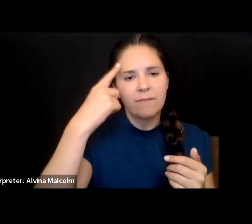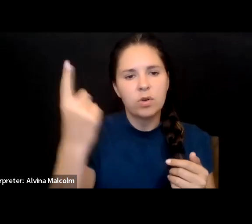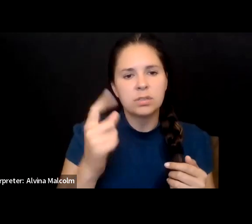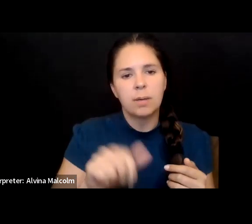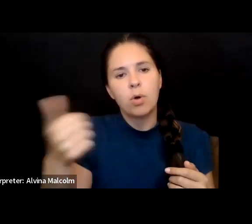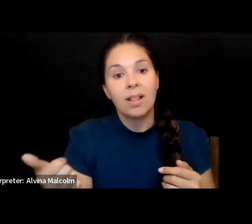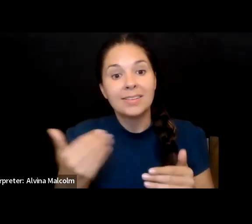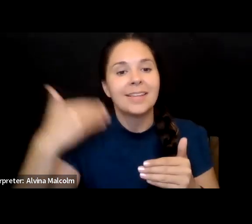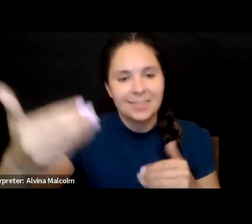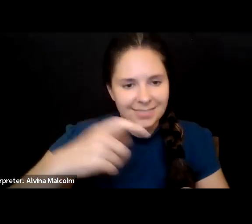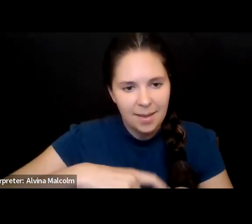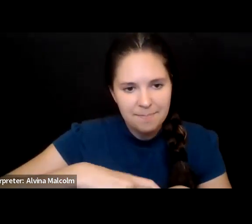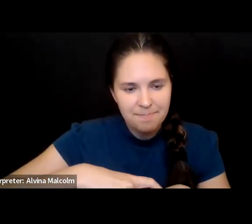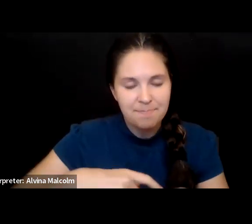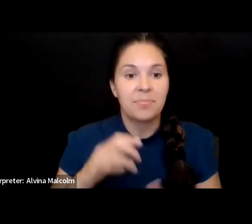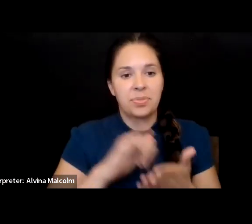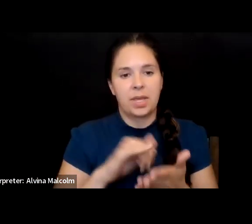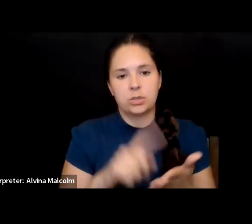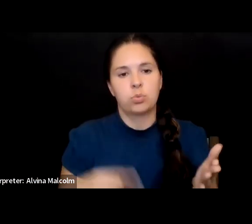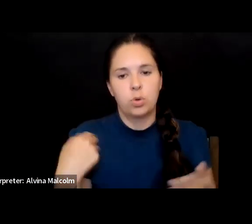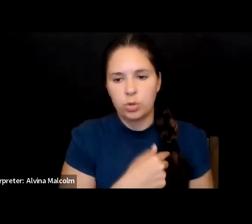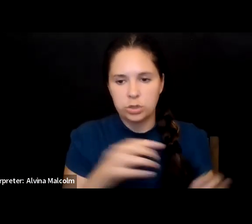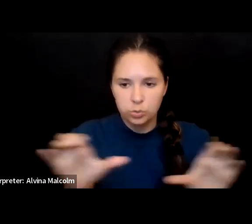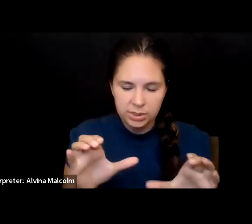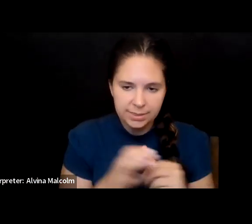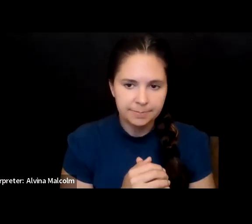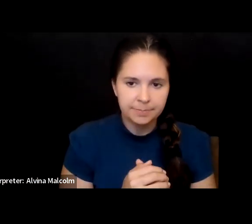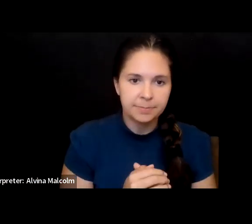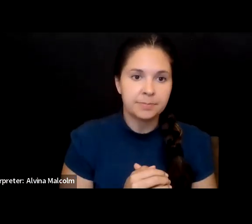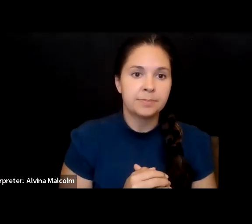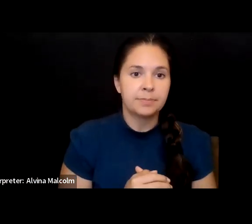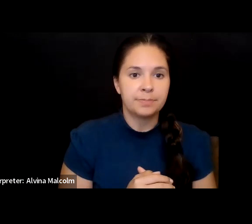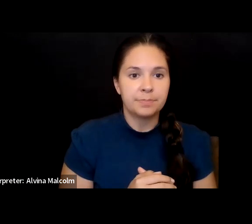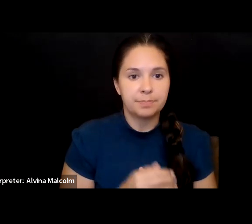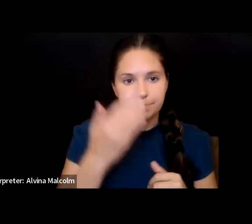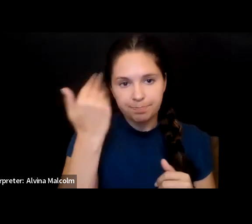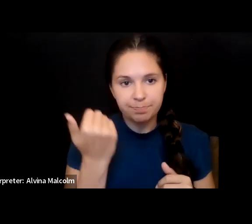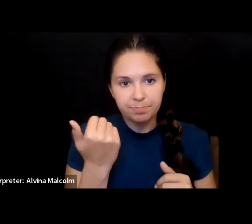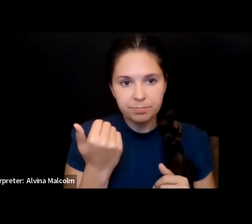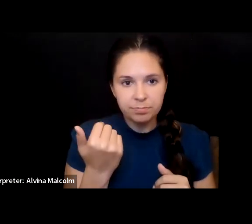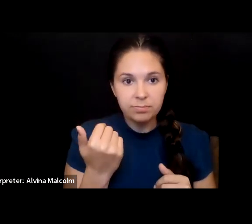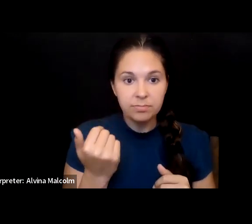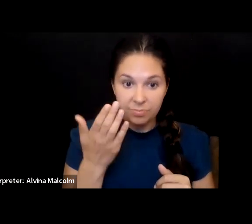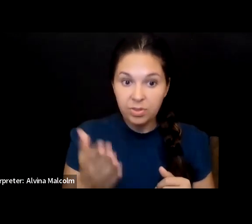Shaylin's help, Marcy's help, document what we do in order -- so it's easier